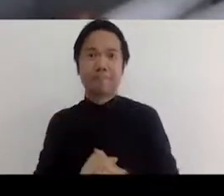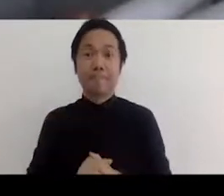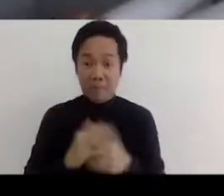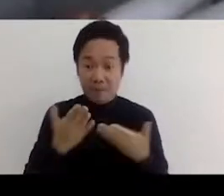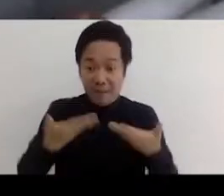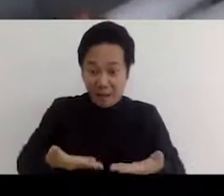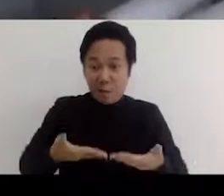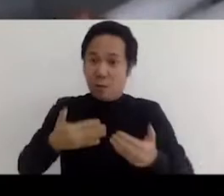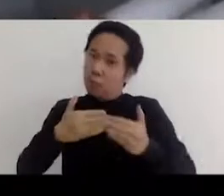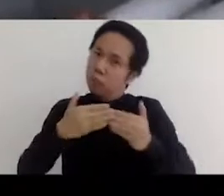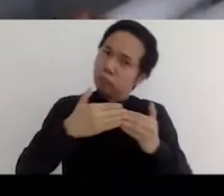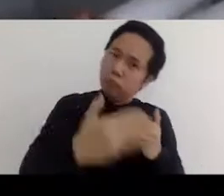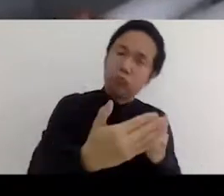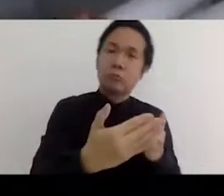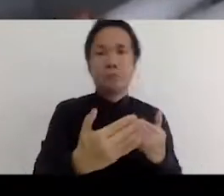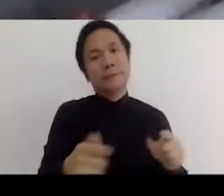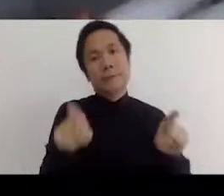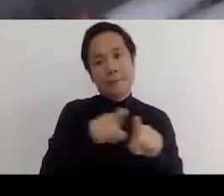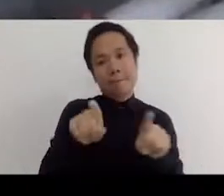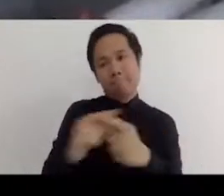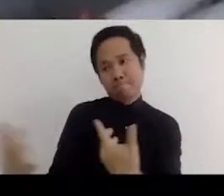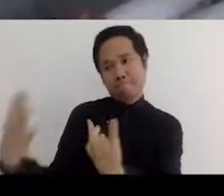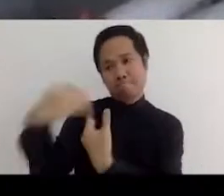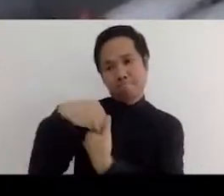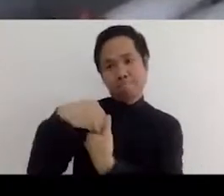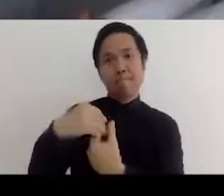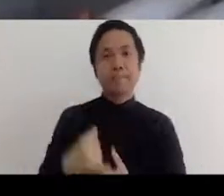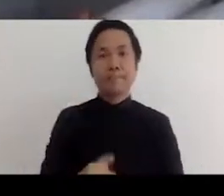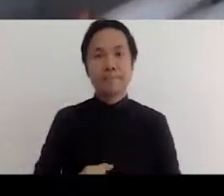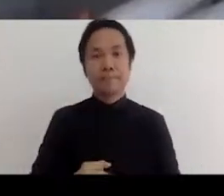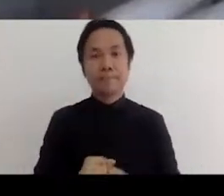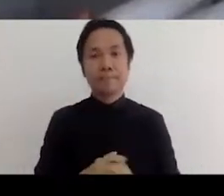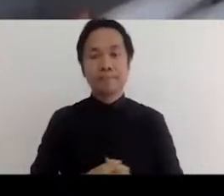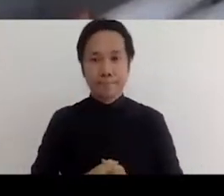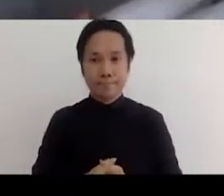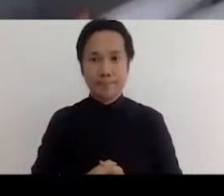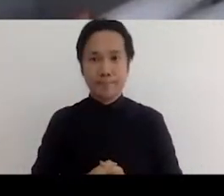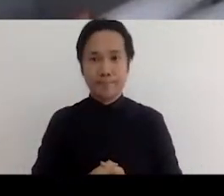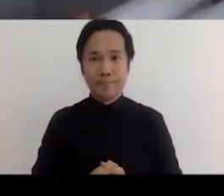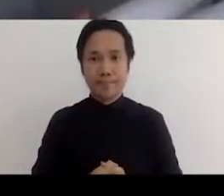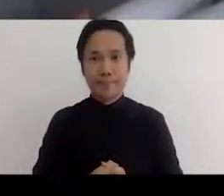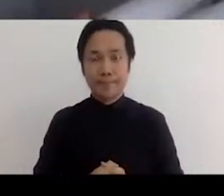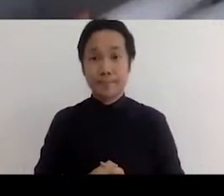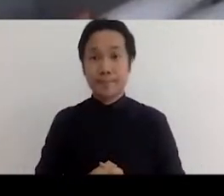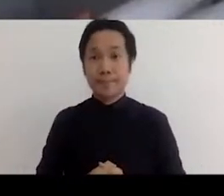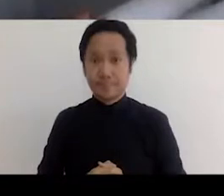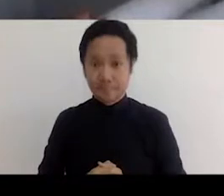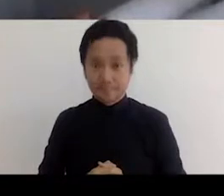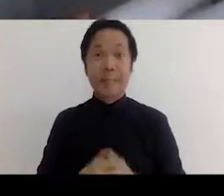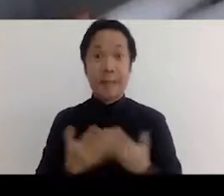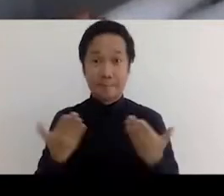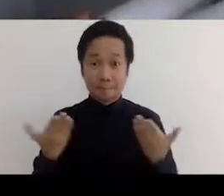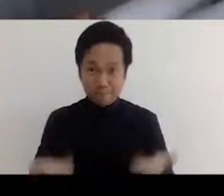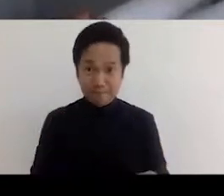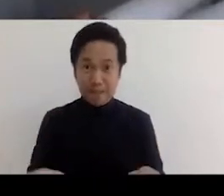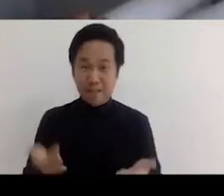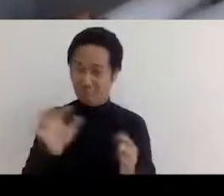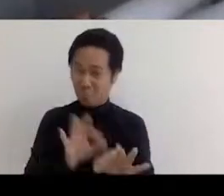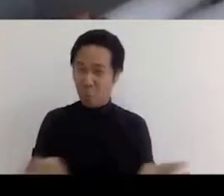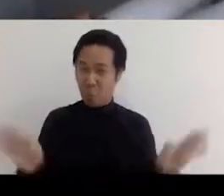and also to really benefit from the many lessons learned in the excellent practices that are going on across the system.